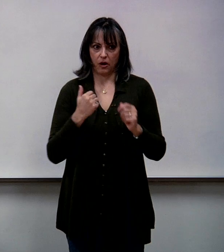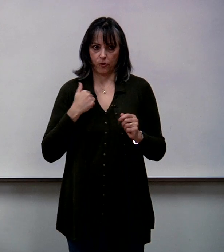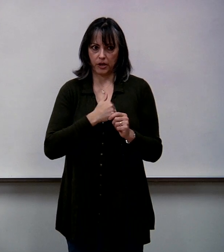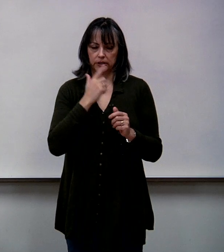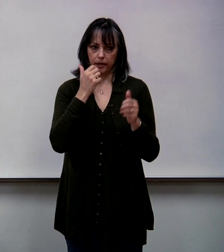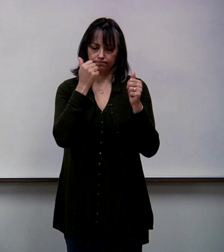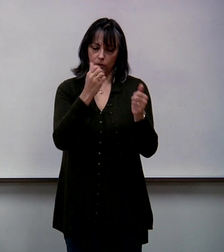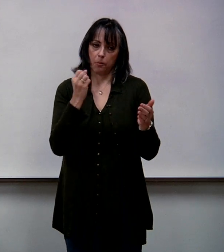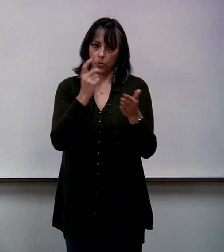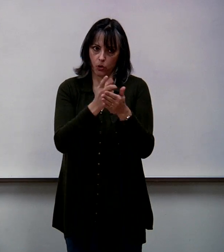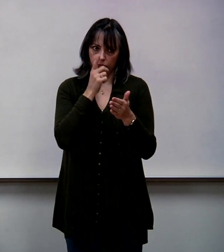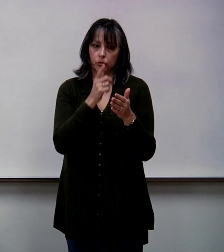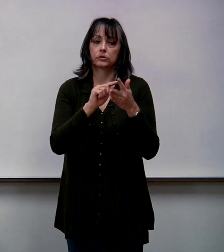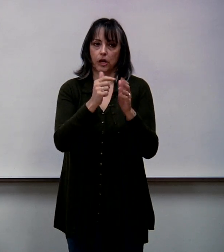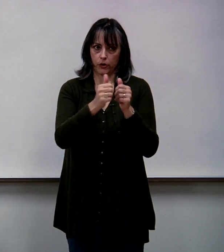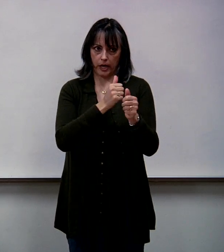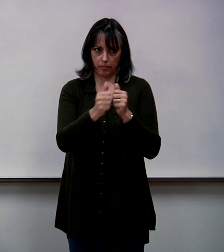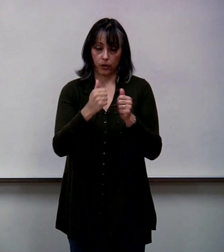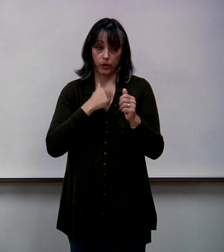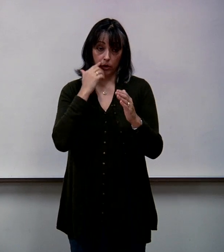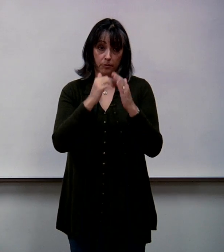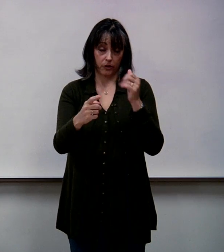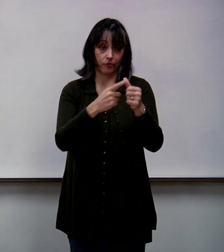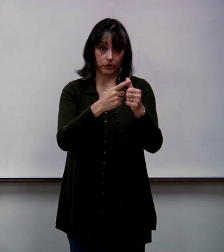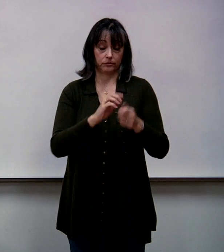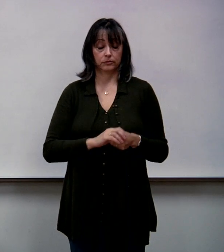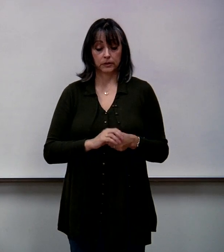to be in your campaign. Part of campaigning this year